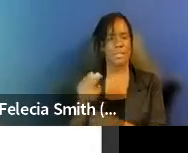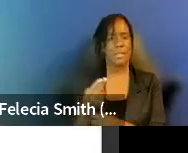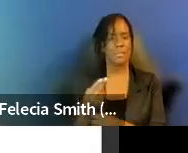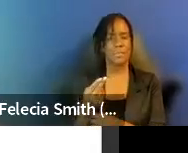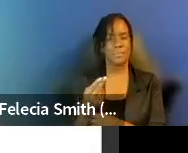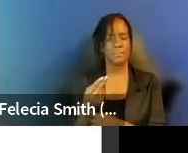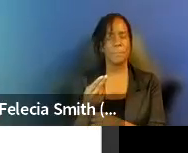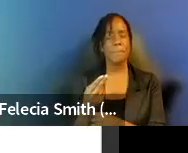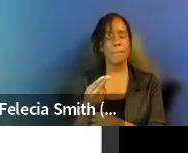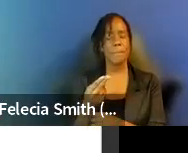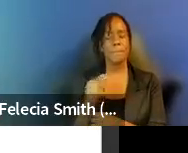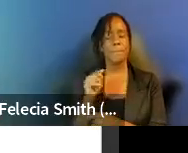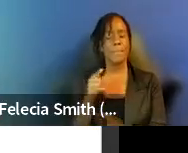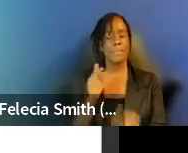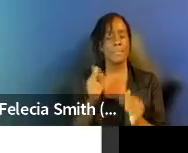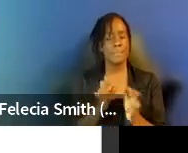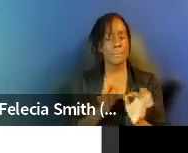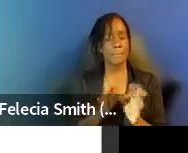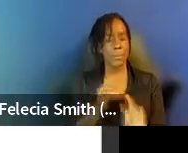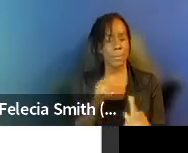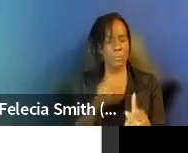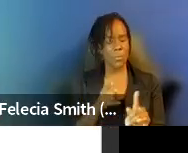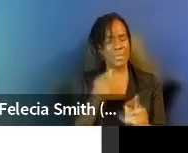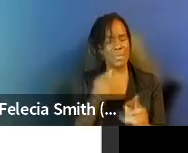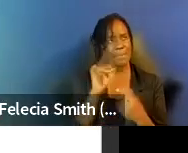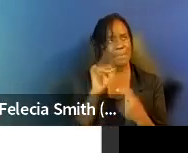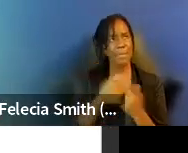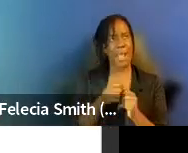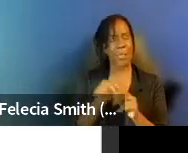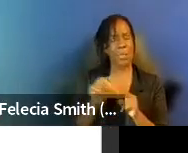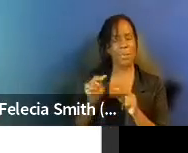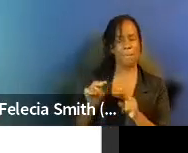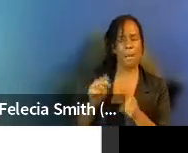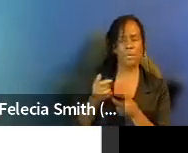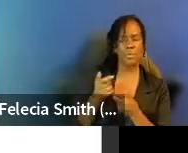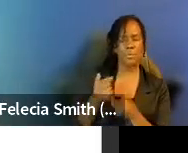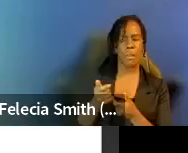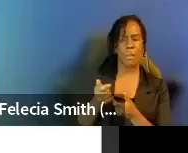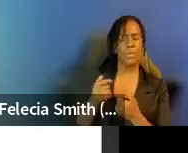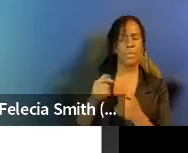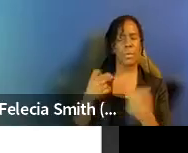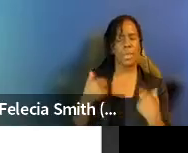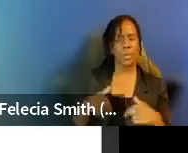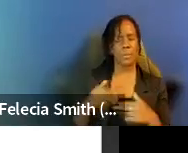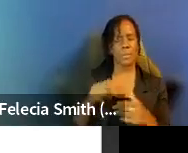accessibility, for mobile health accessibility and for the need to keep evolving towards a more specific and comprehensive